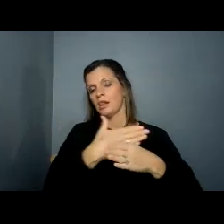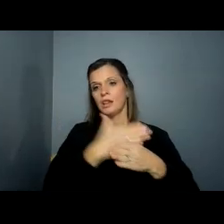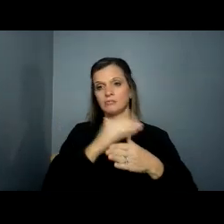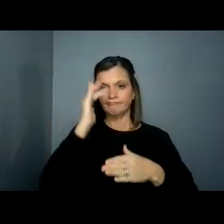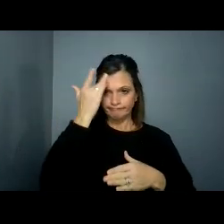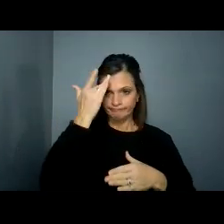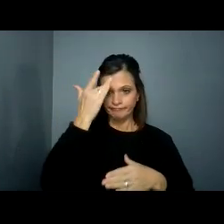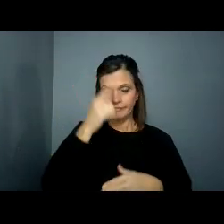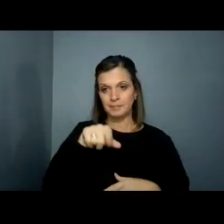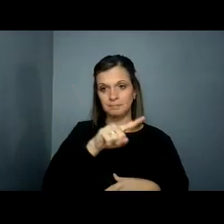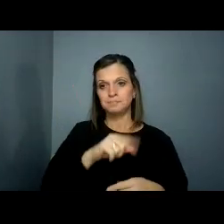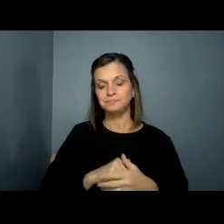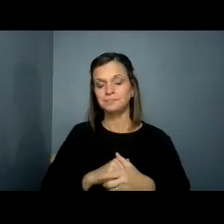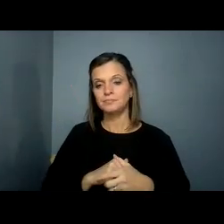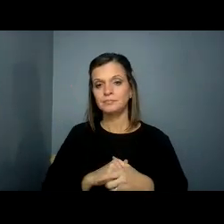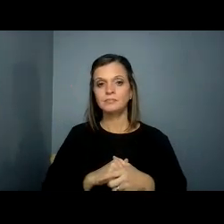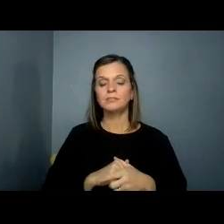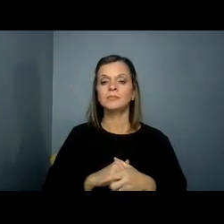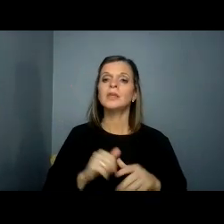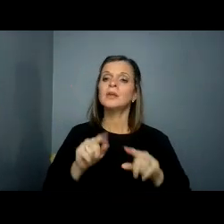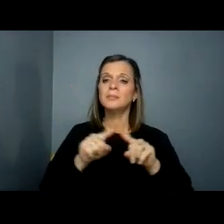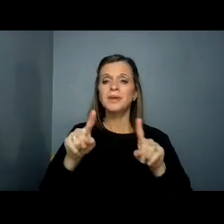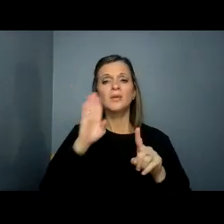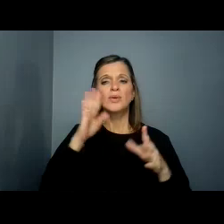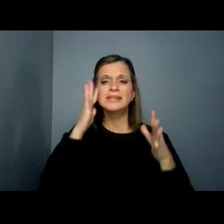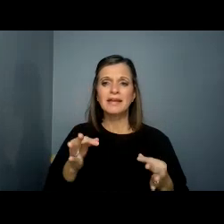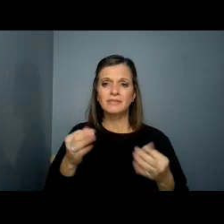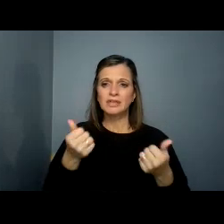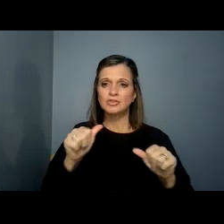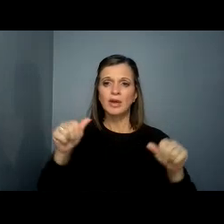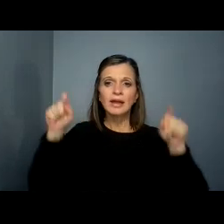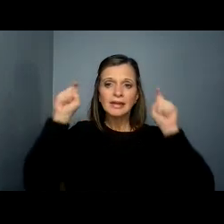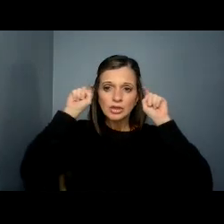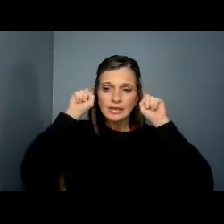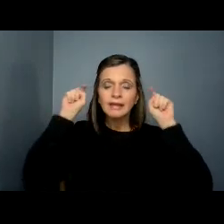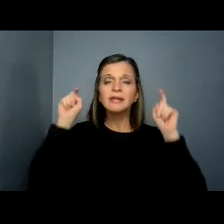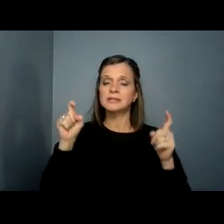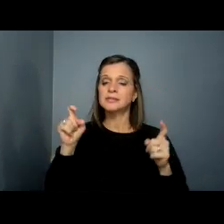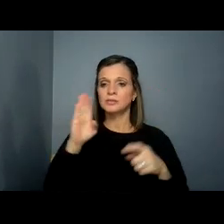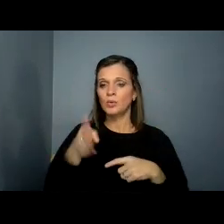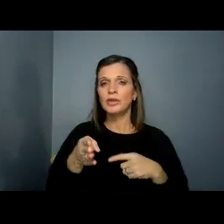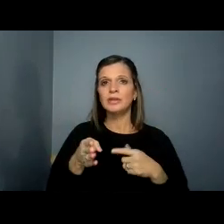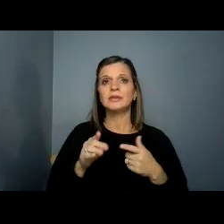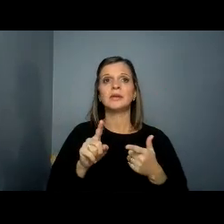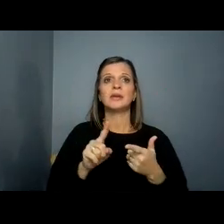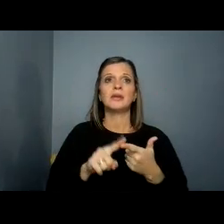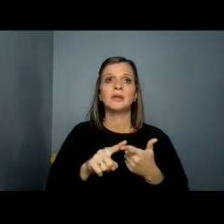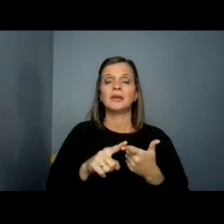a masker if that, you know they need that. And then after that, you know maybe some support group